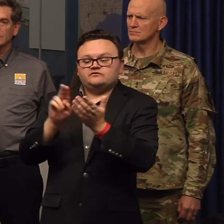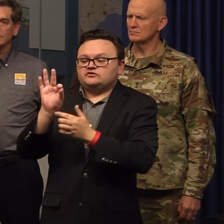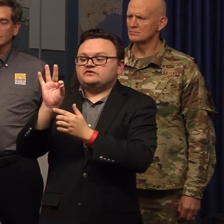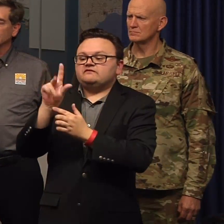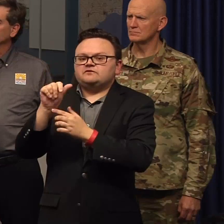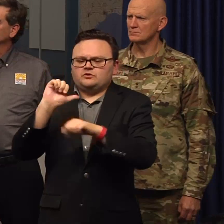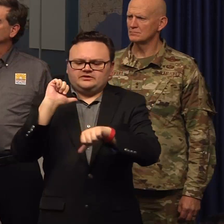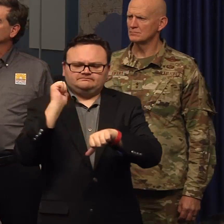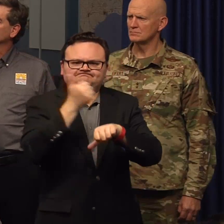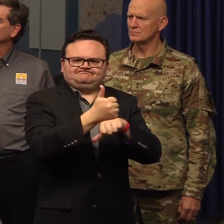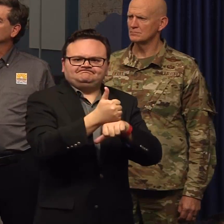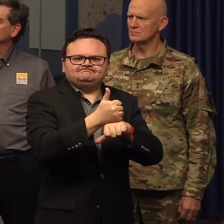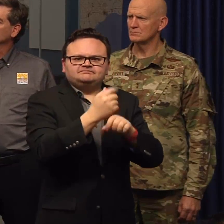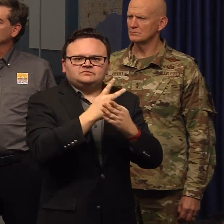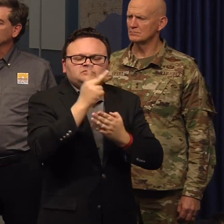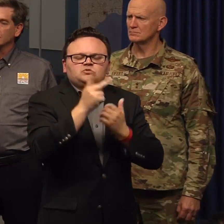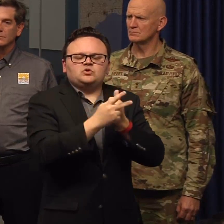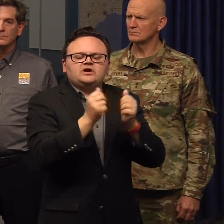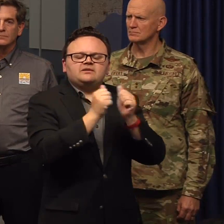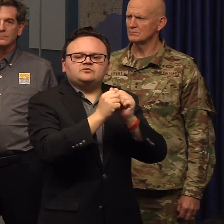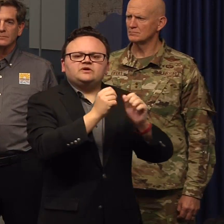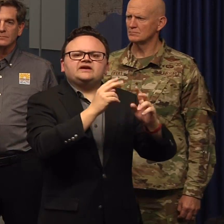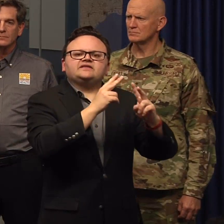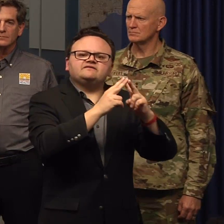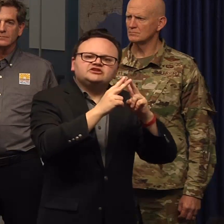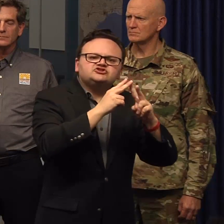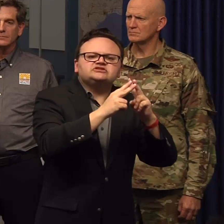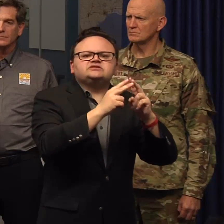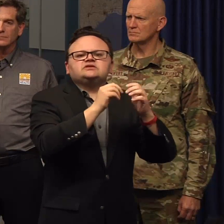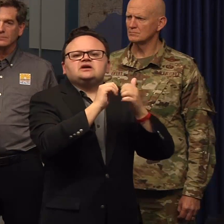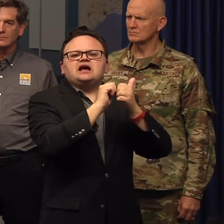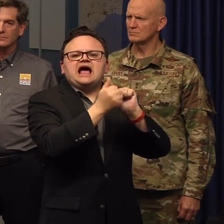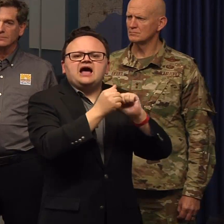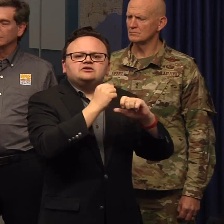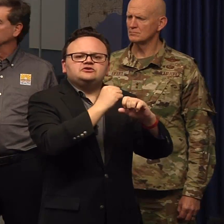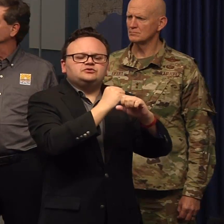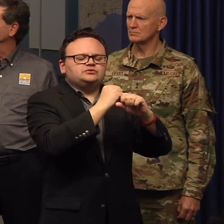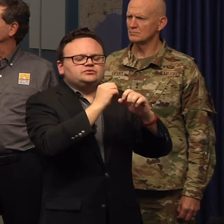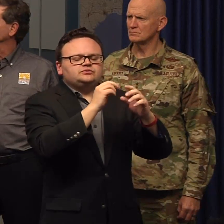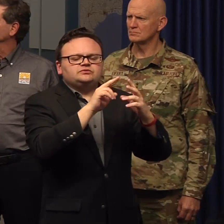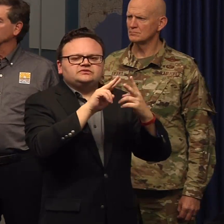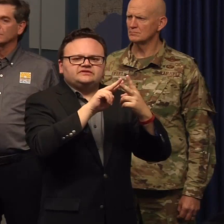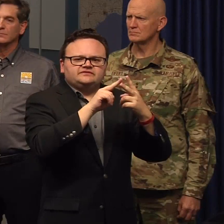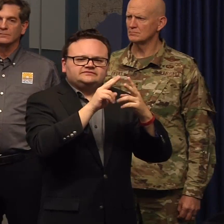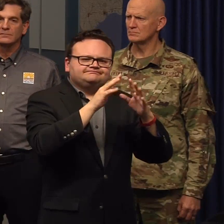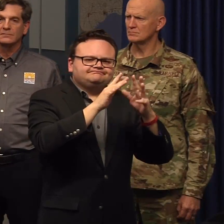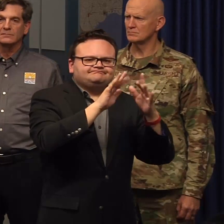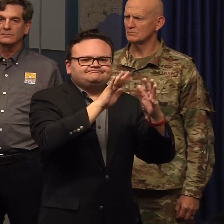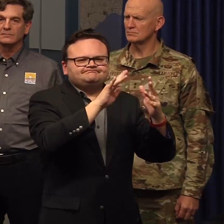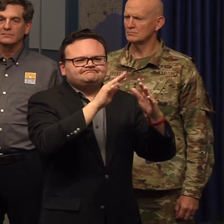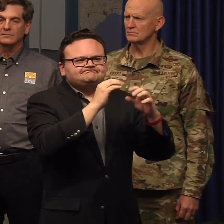THE DEMOGRAPHICS THERE'S EXTRA PRECAUTIONS. WE ARE WORKING ON WITH THE